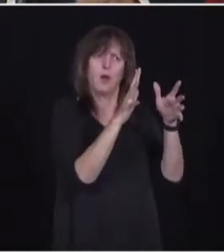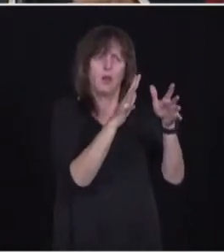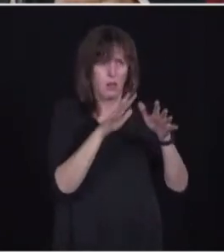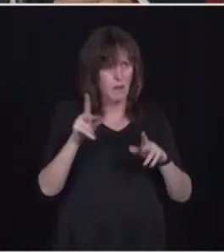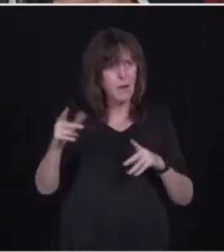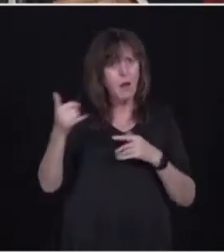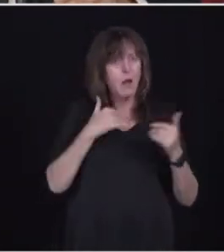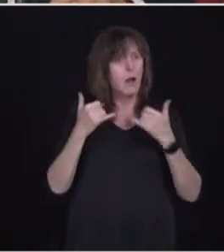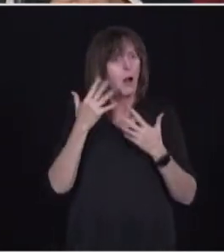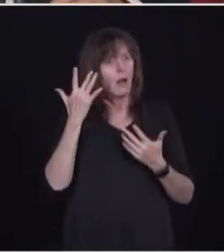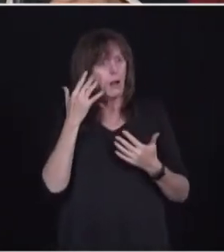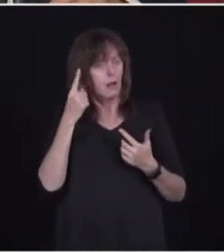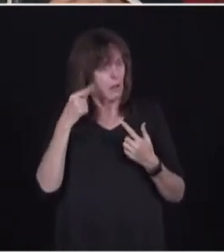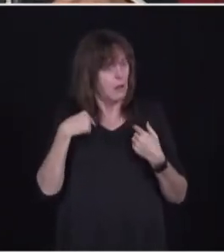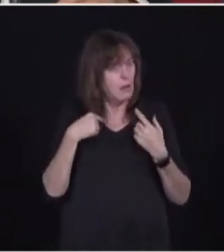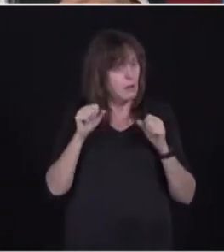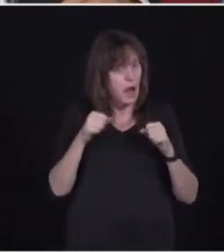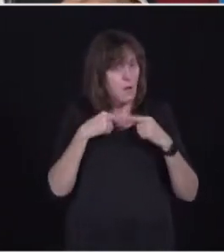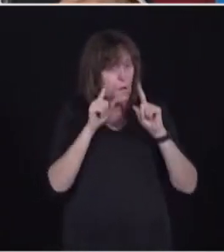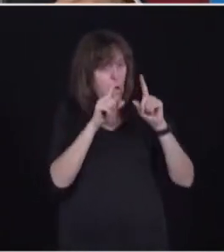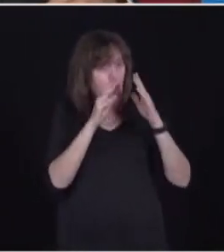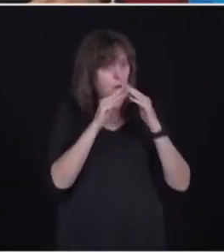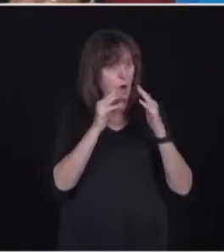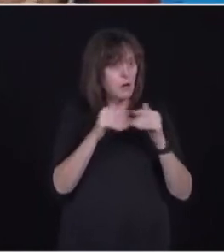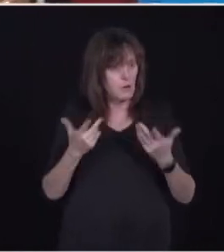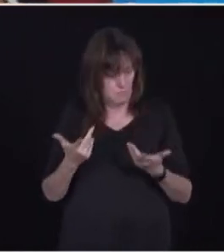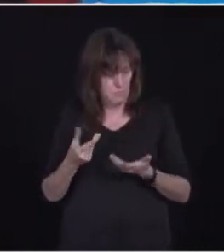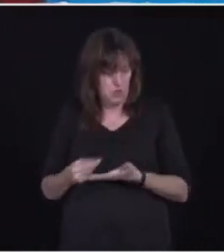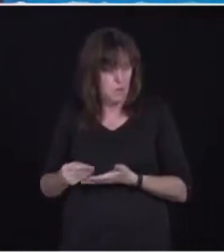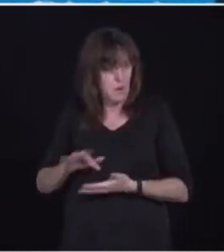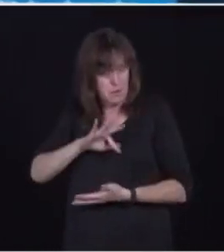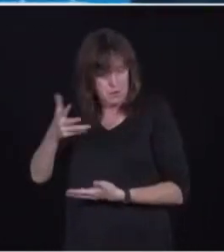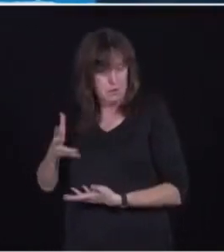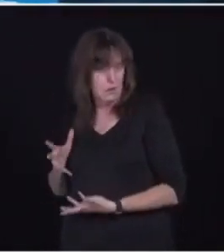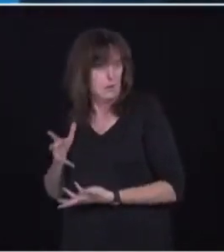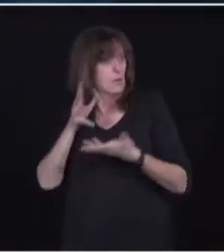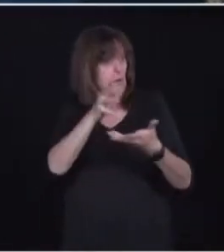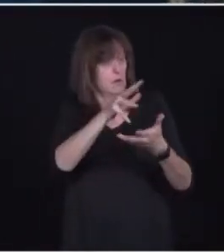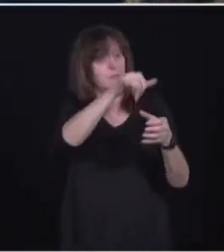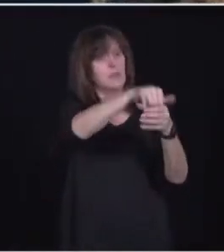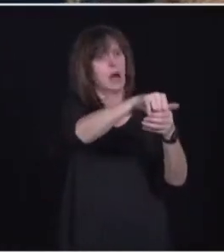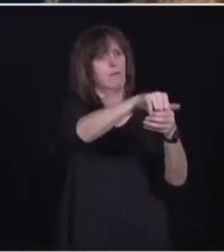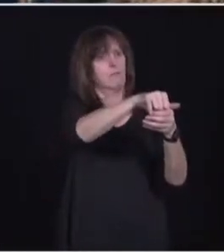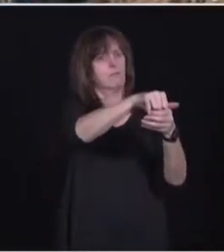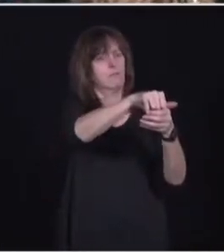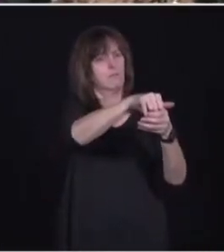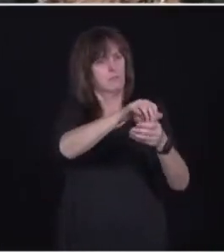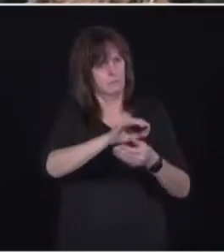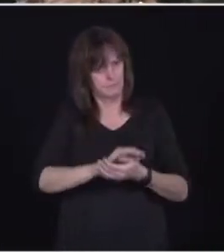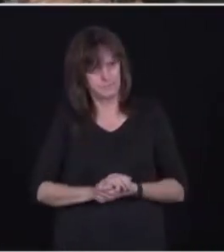leaving your place. Stay there with your direct family members. That's what I have to say to all the folks